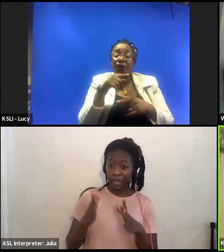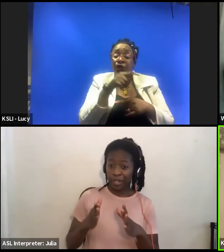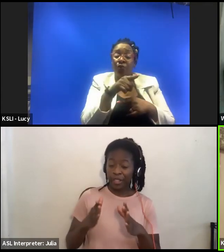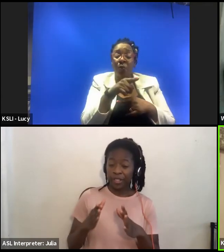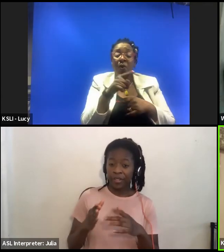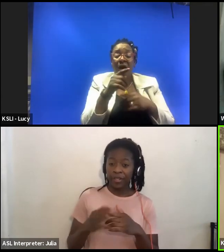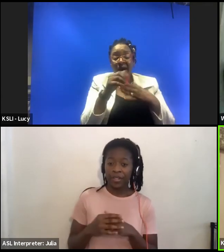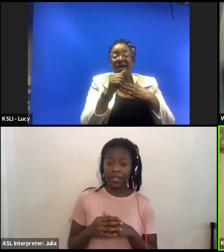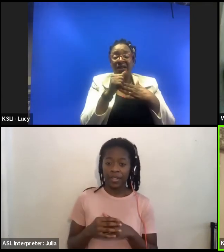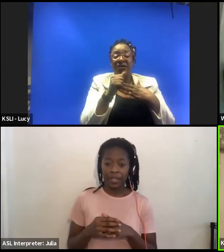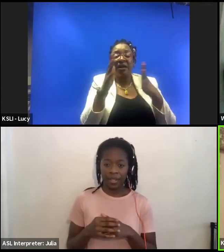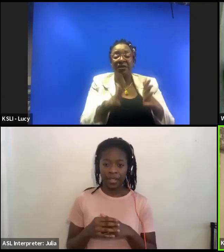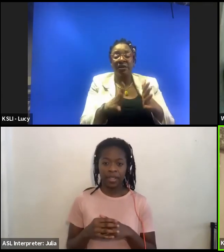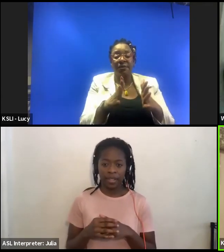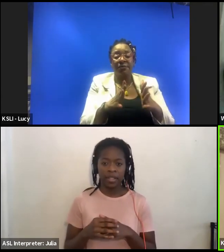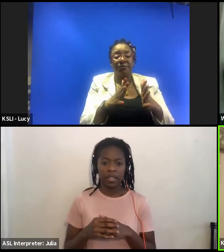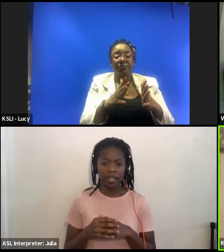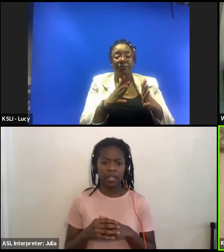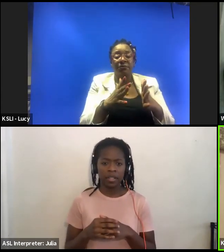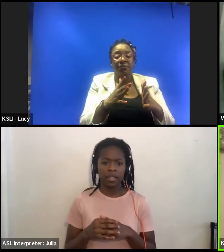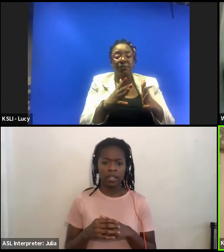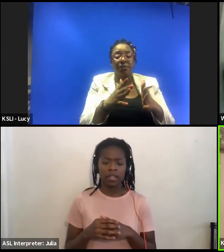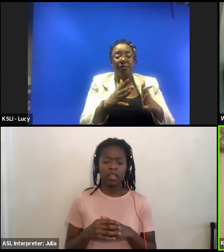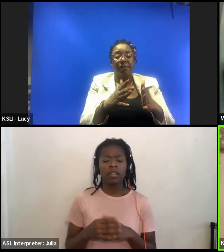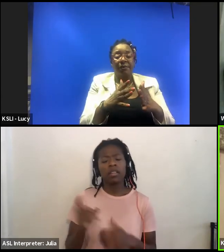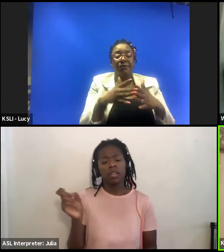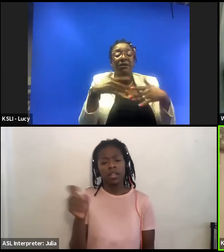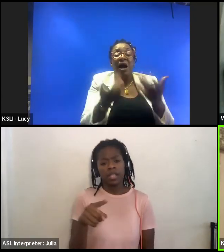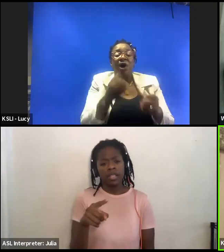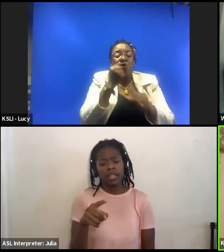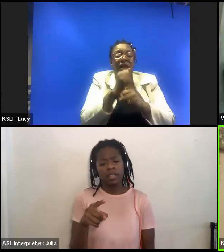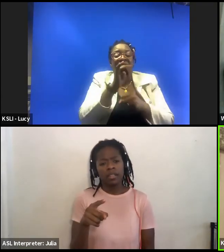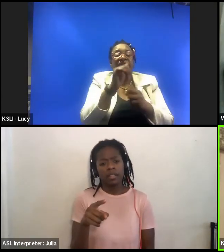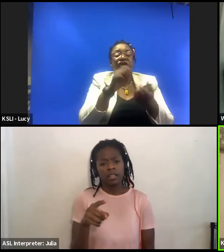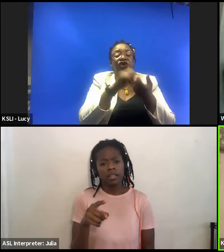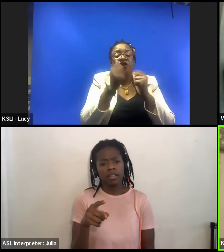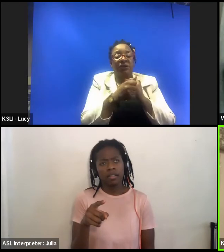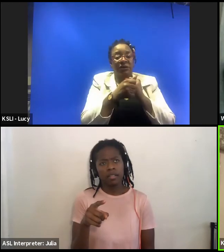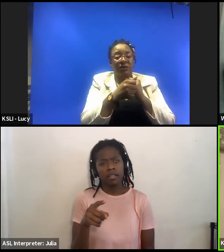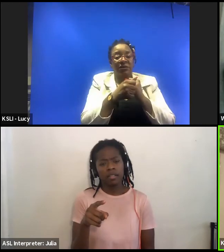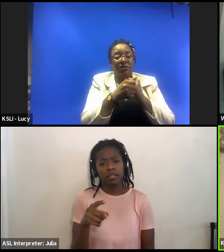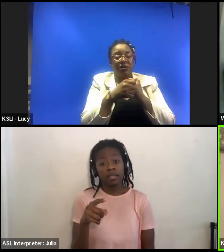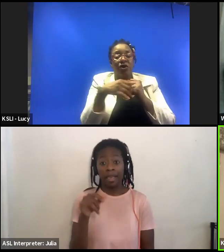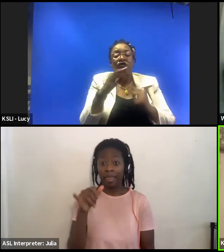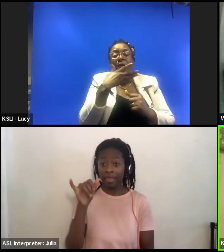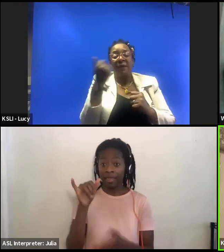I guess the question I want to ask is how does that change or does that affect the way you're working in a room together?